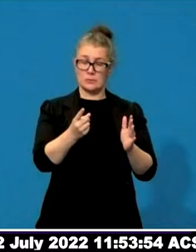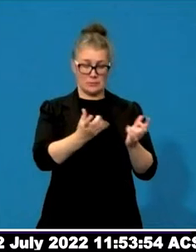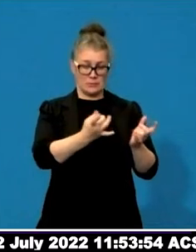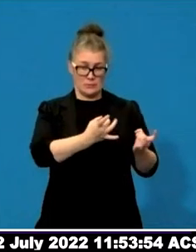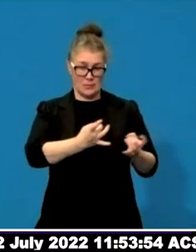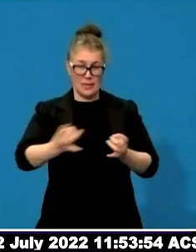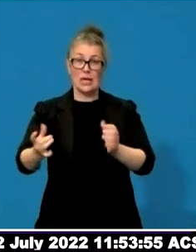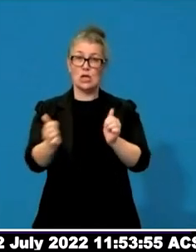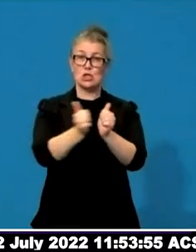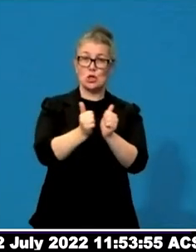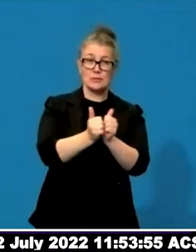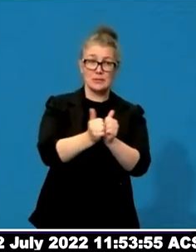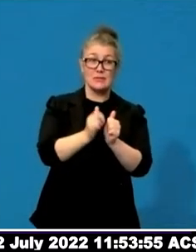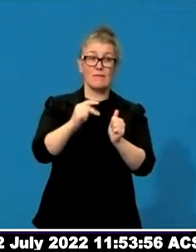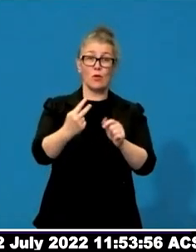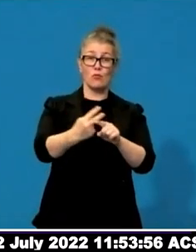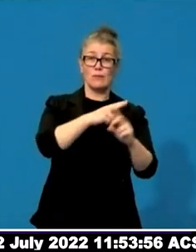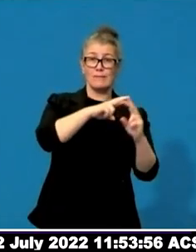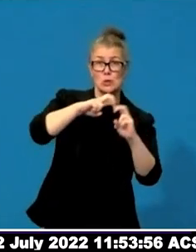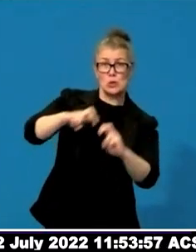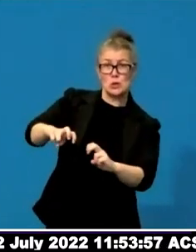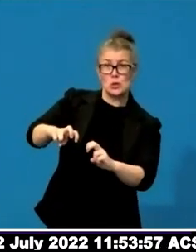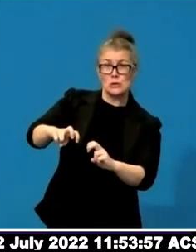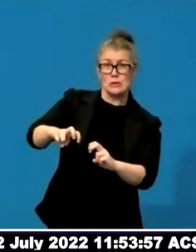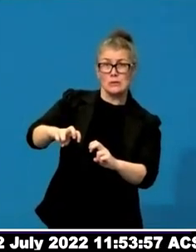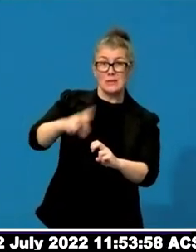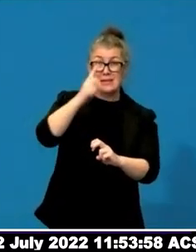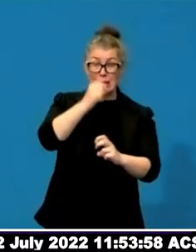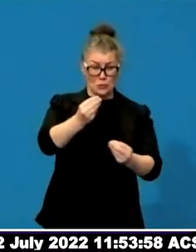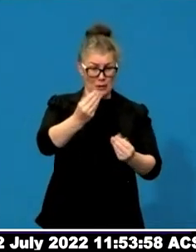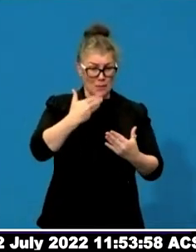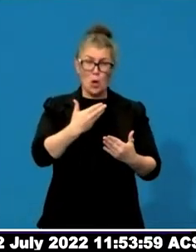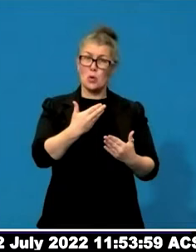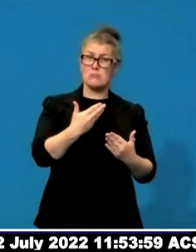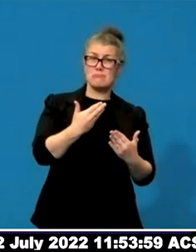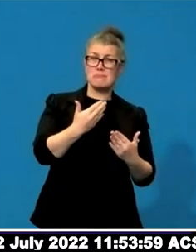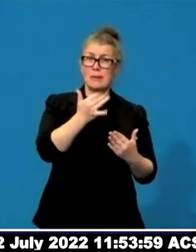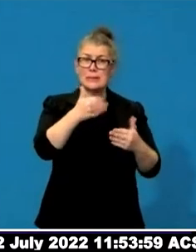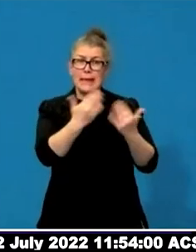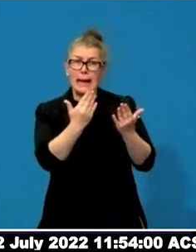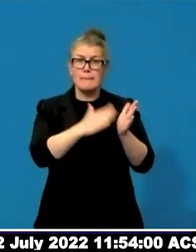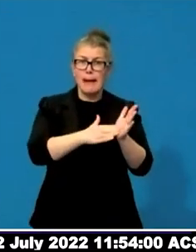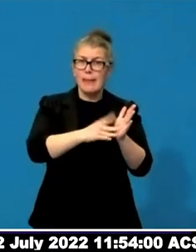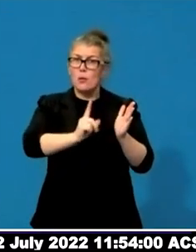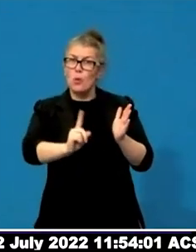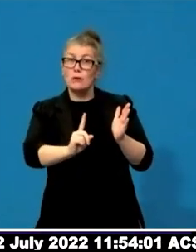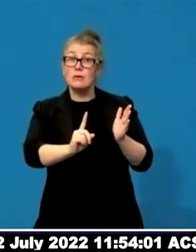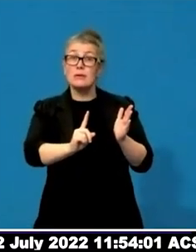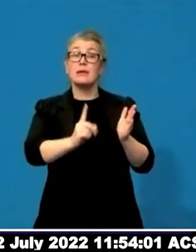Can you give us a sense of that time period that it takes away from what you would ordinarily be doing elsewhere? Yeah.